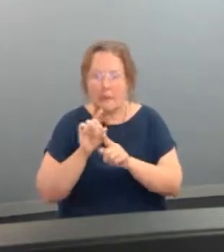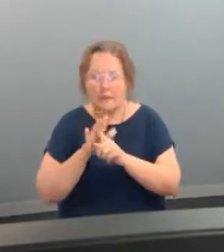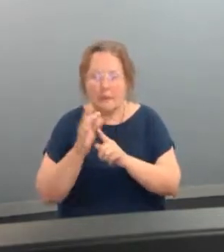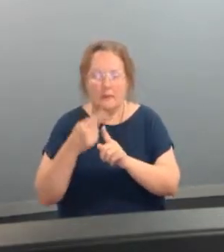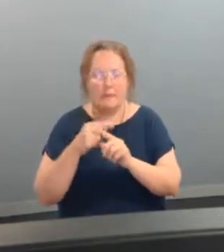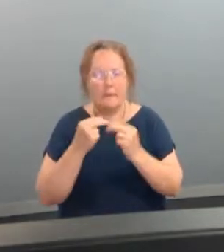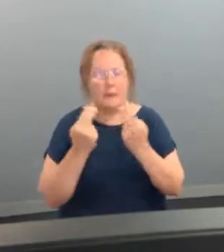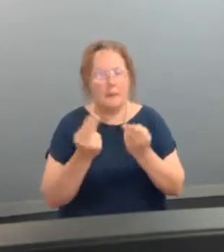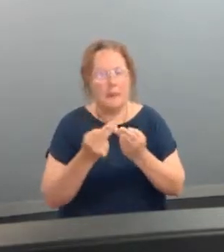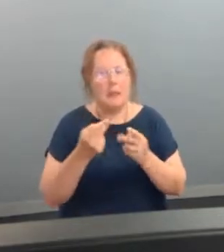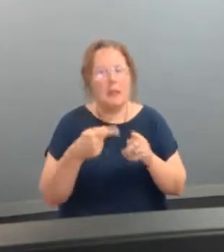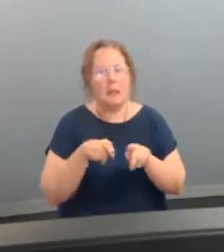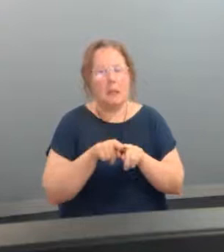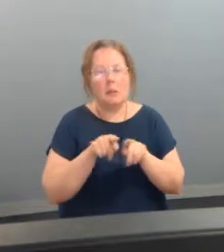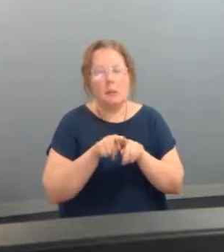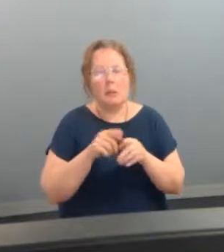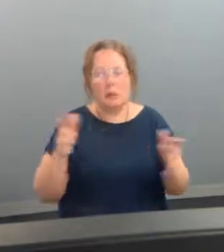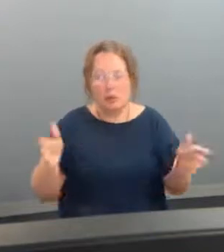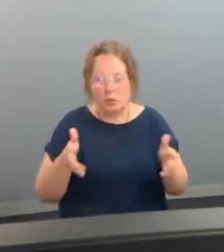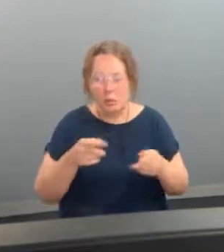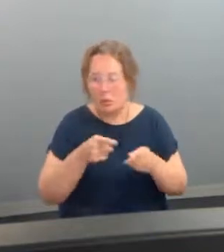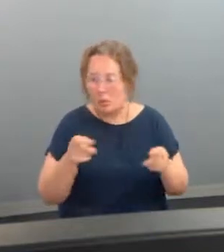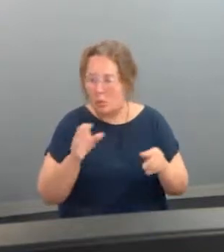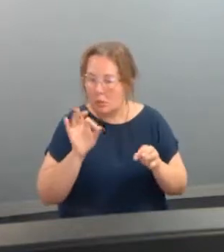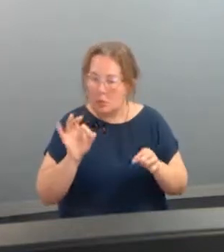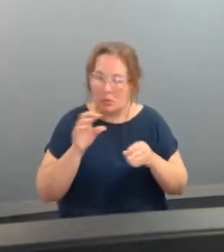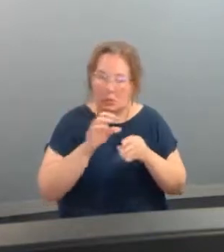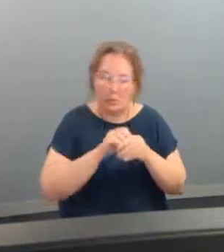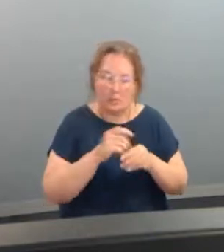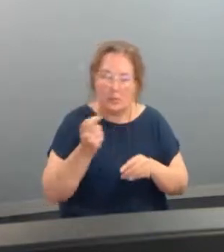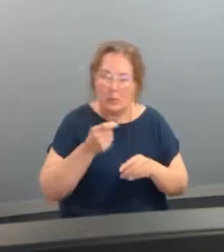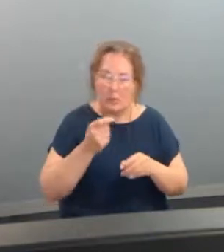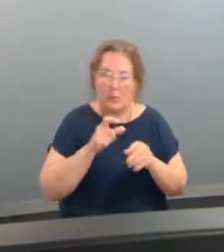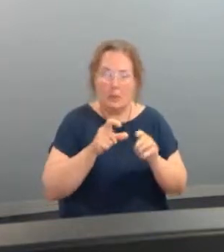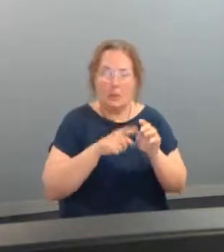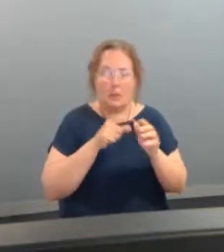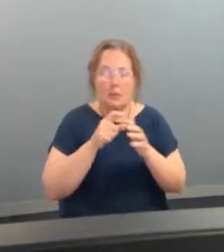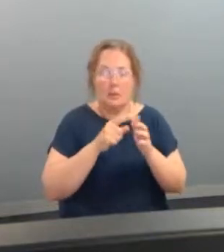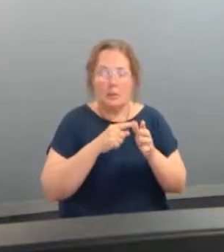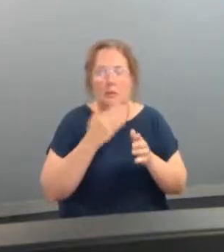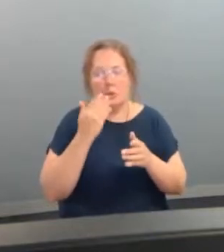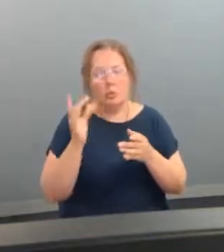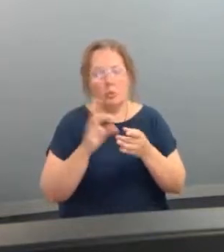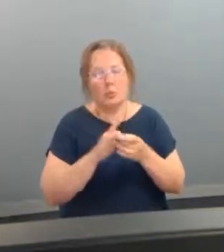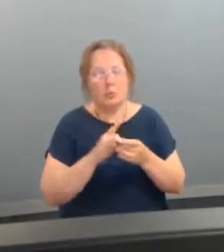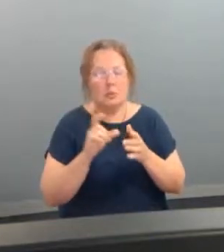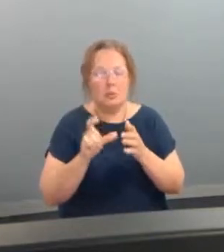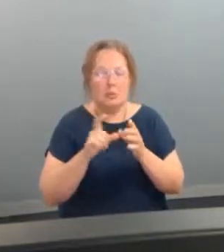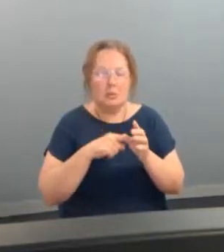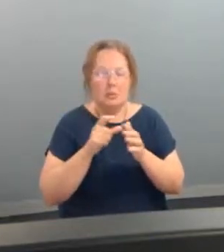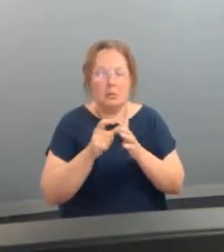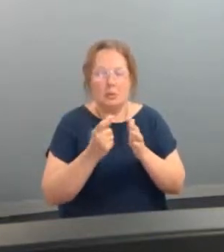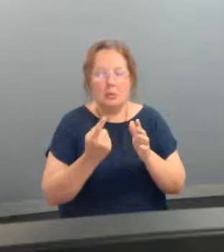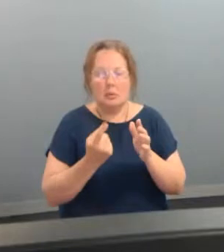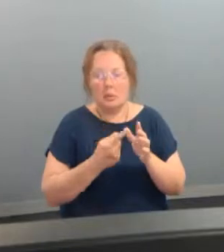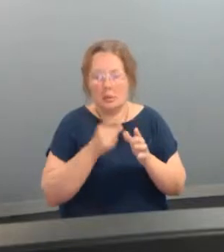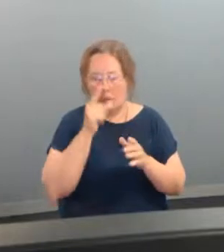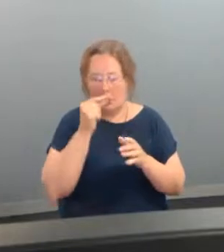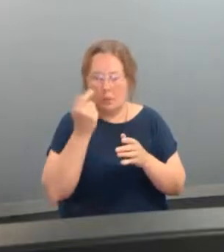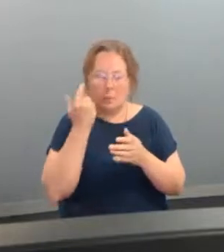with today. But also thank you to all of you who help to continue to help us be a strong advocate for you and